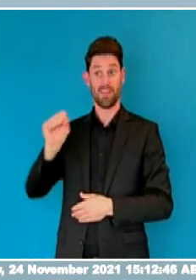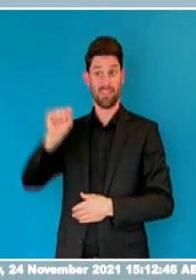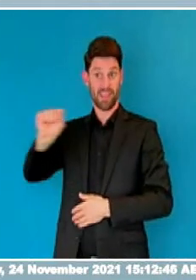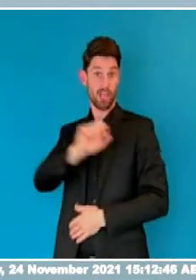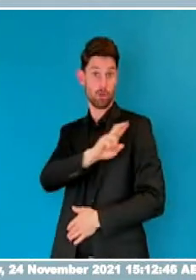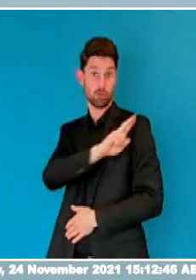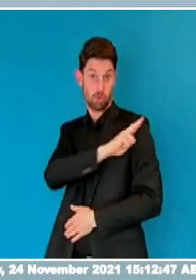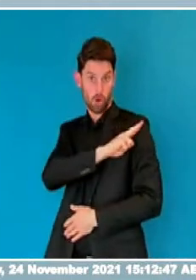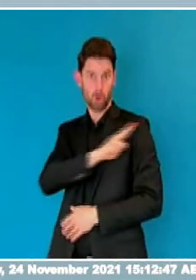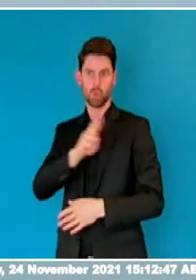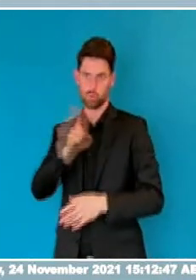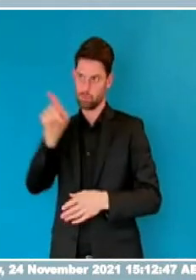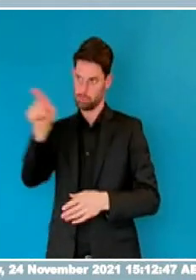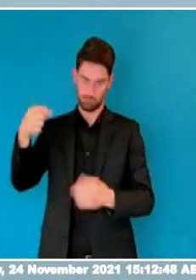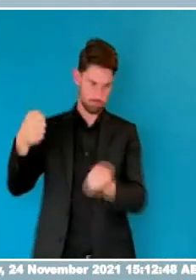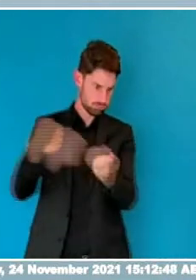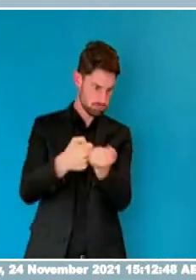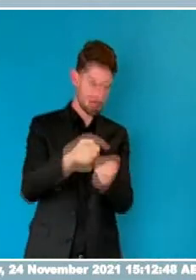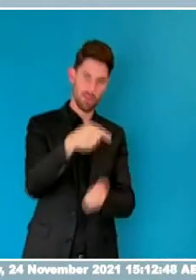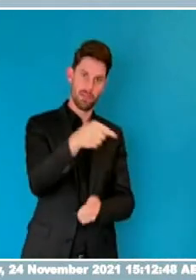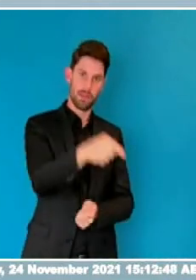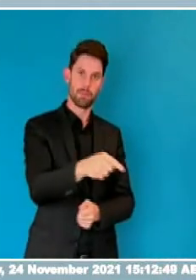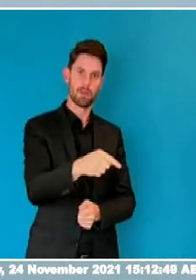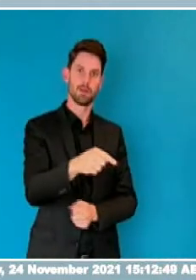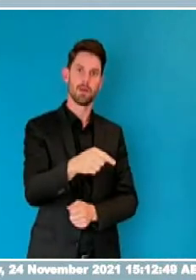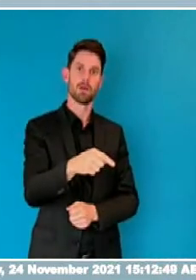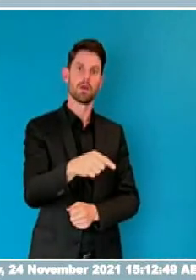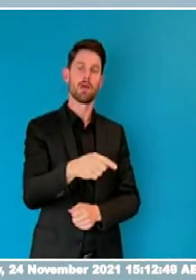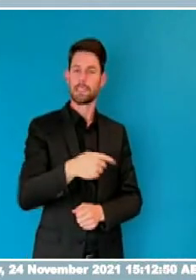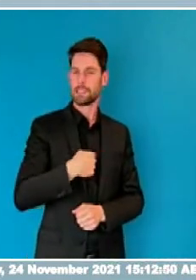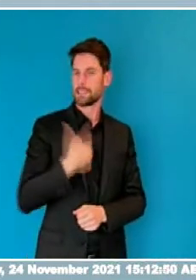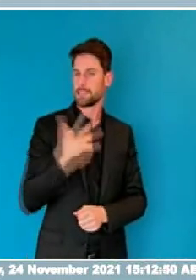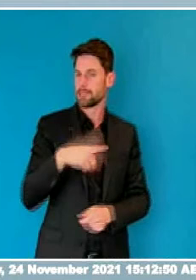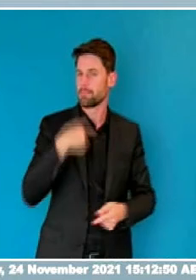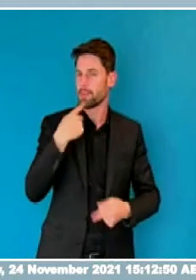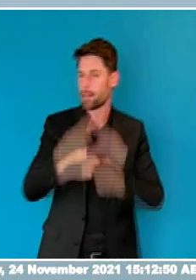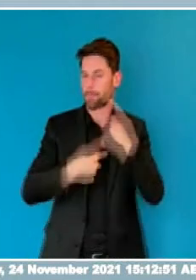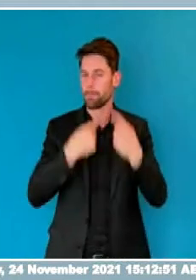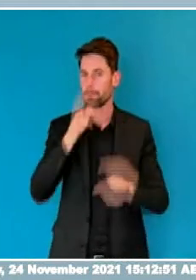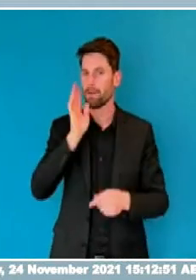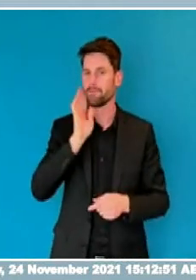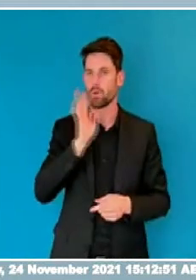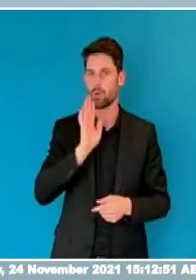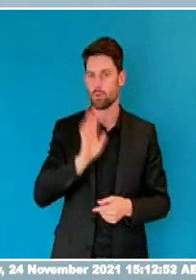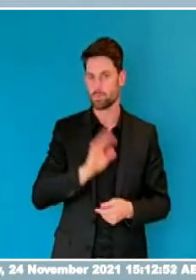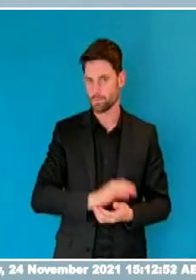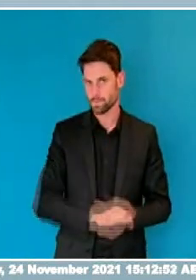those activities we talked a little bit about before, which are, you know, a rehab